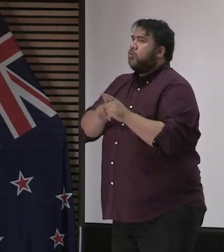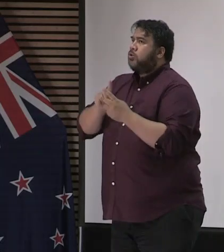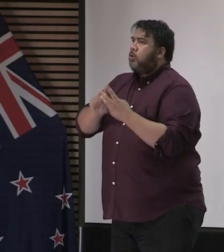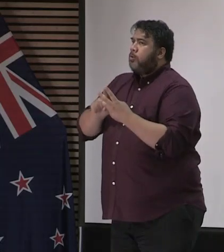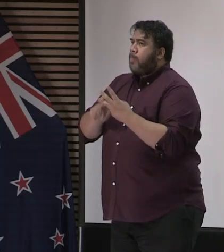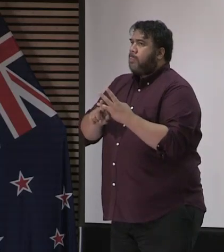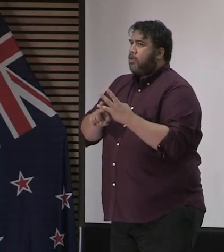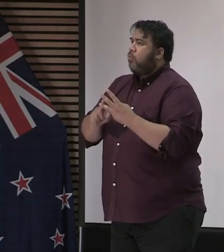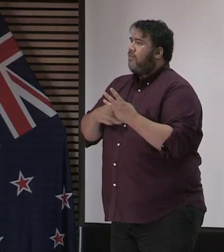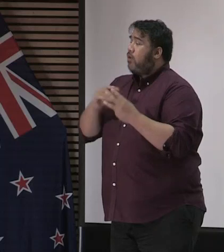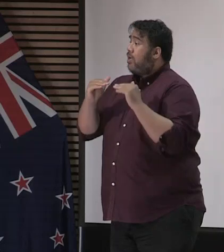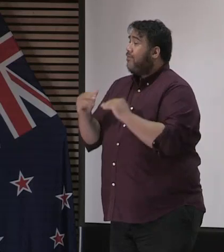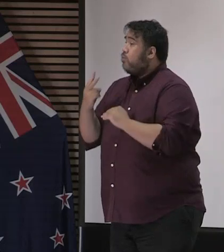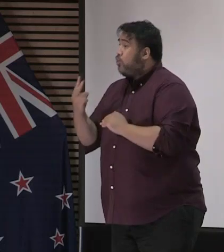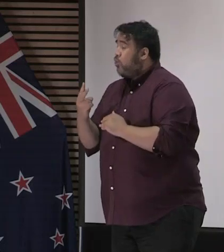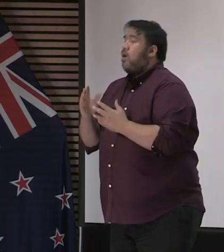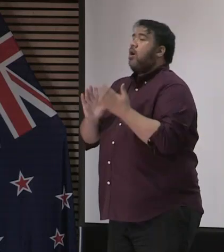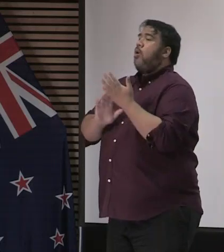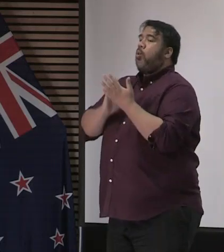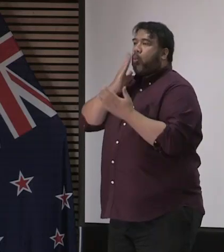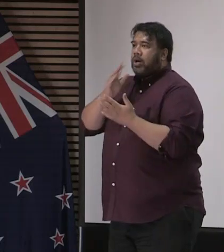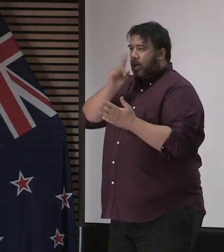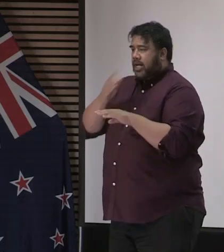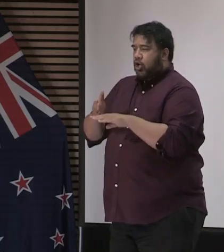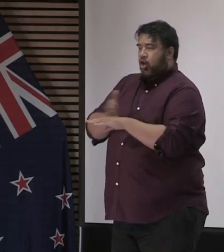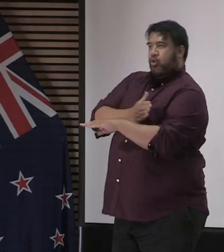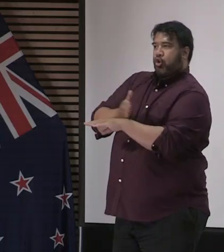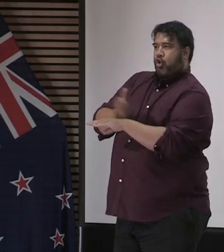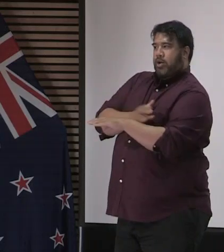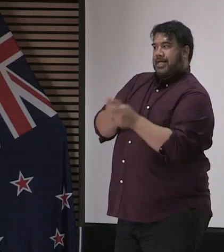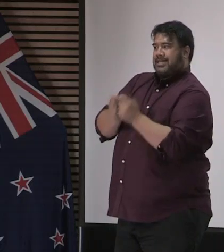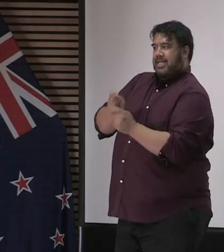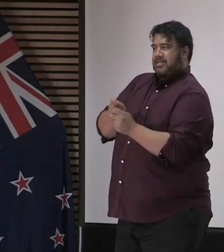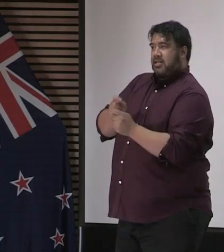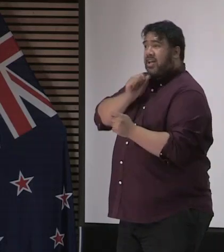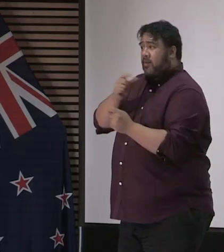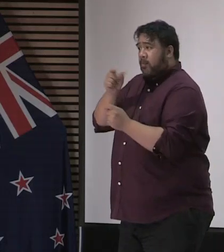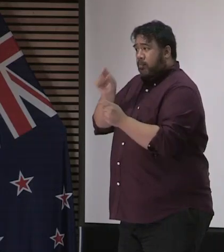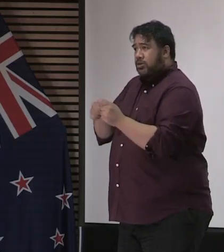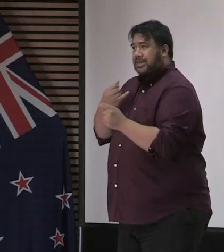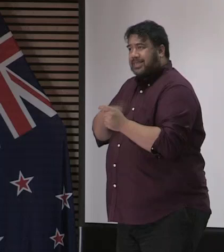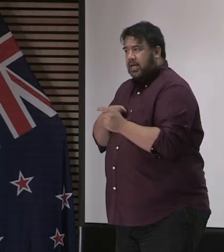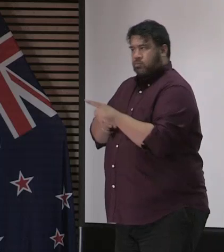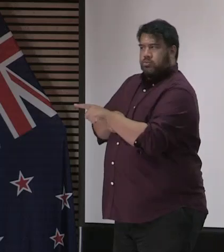of where they're coming from. The other thing will be to maintain early testing of